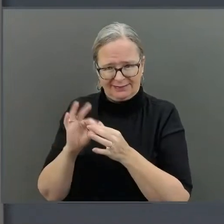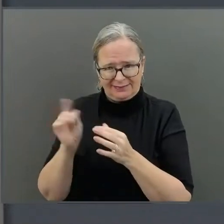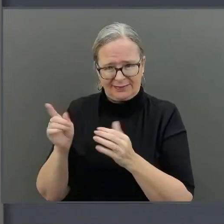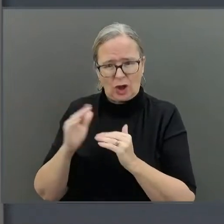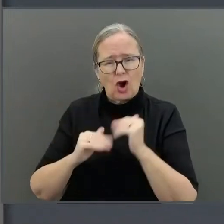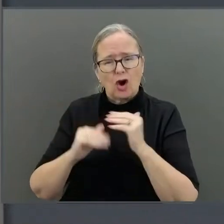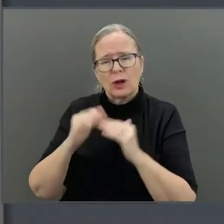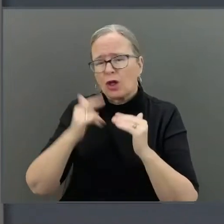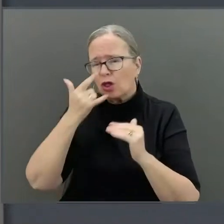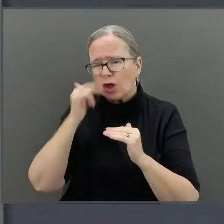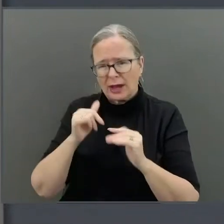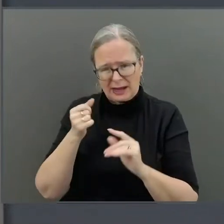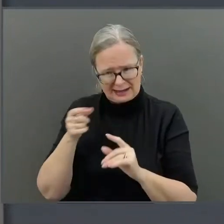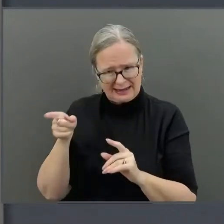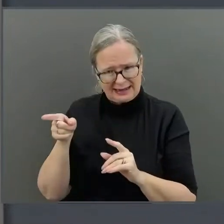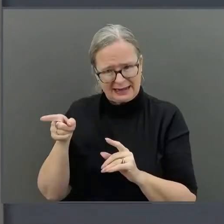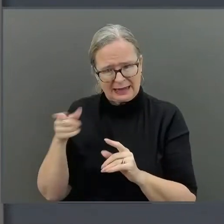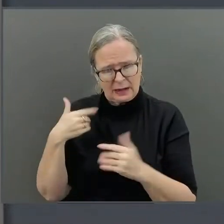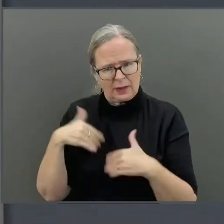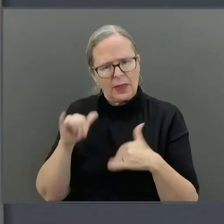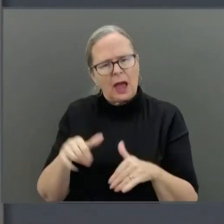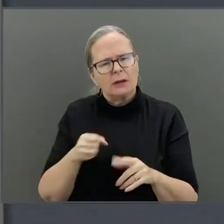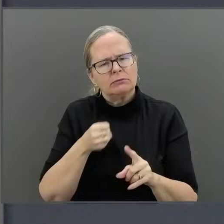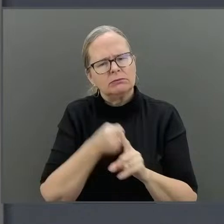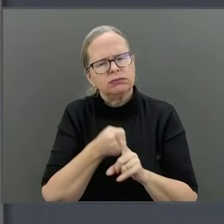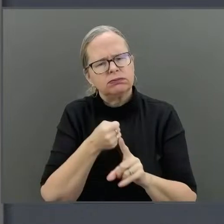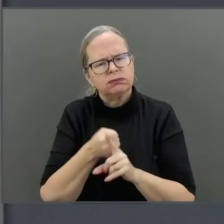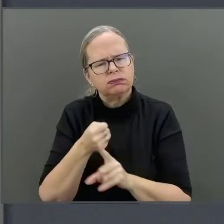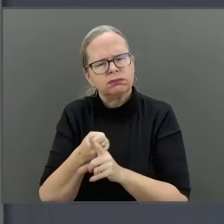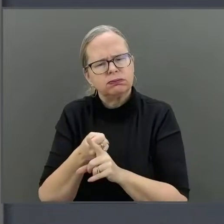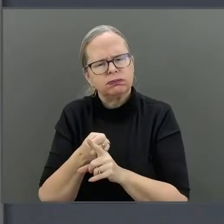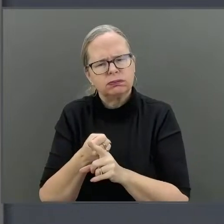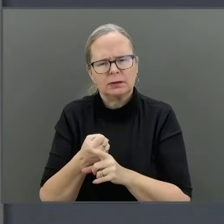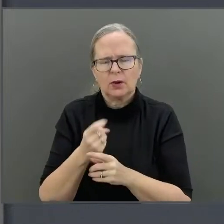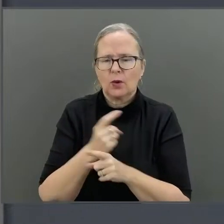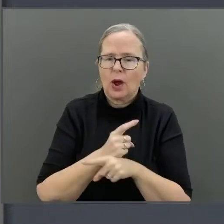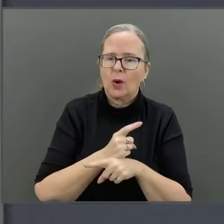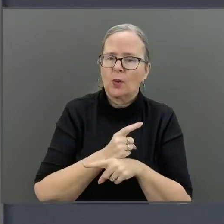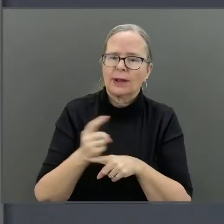campaign in boness and Montgomery so if you're looking to get your car fixed or if you're looking